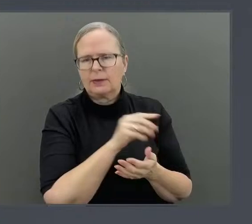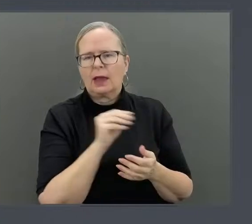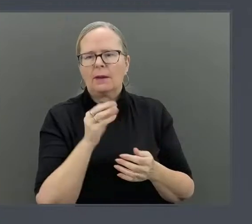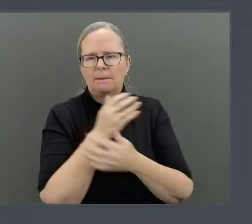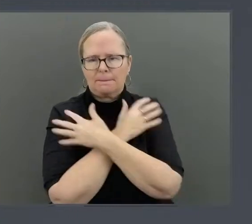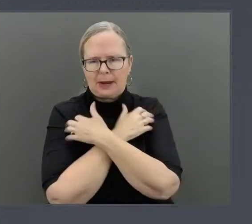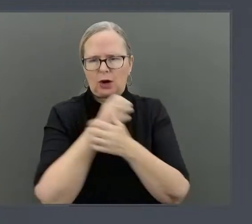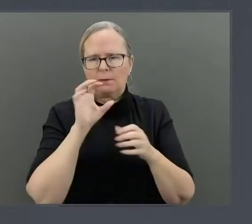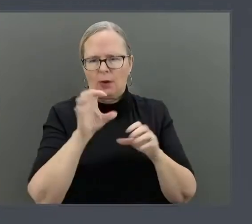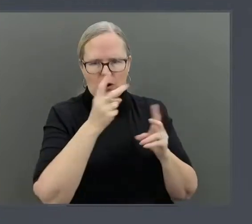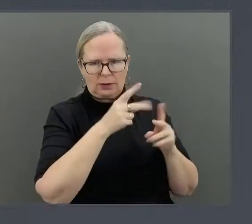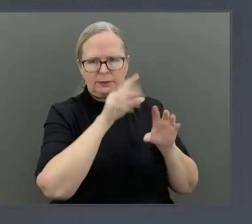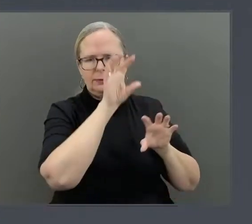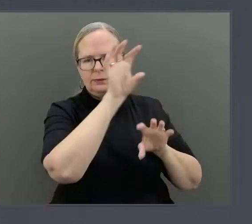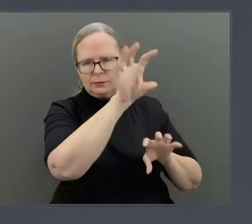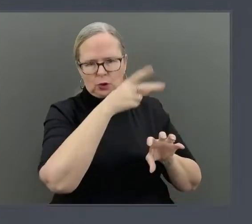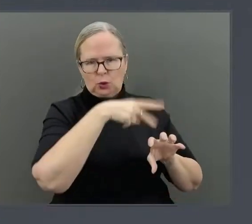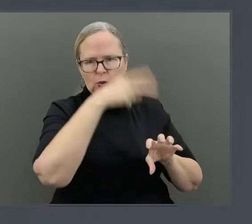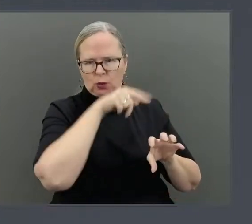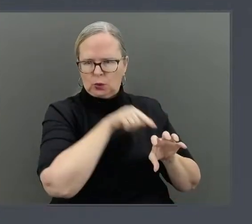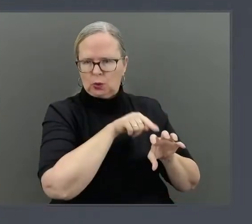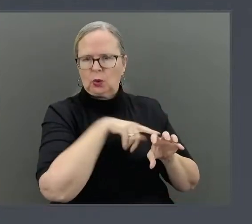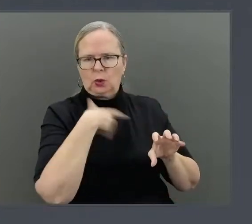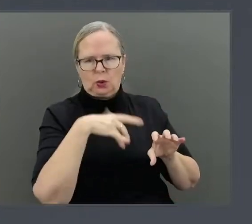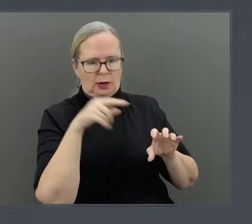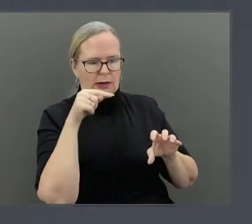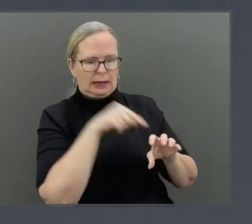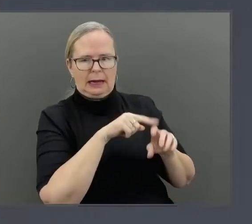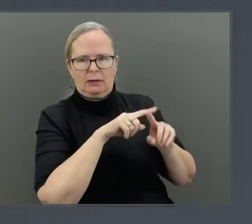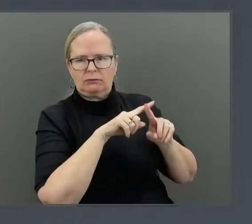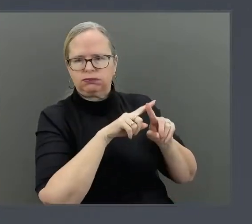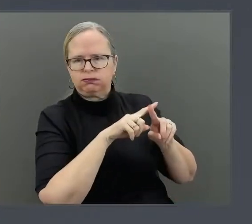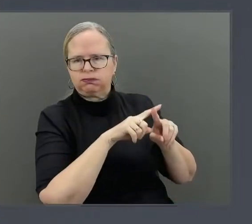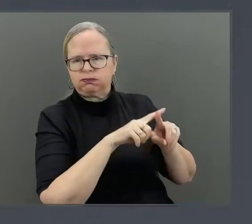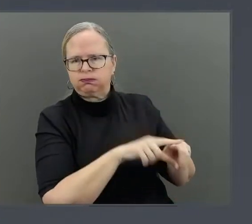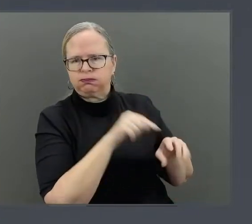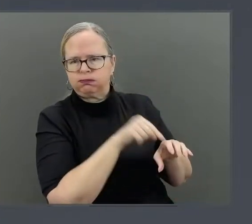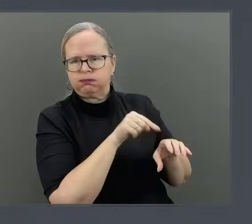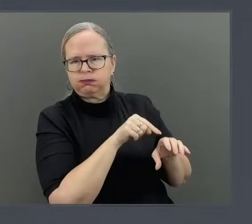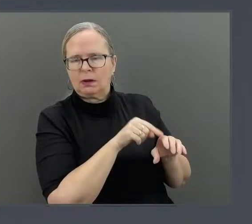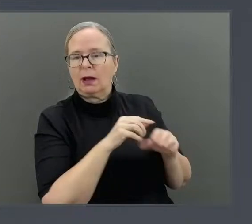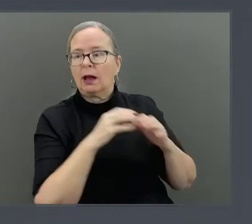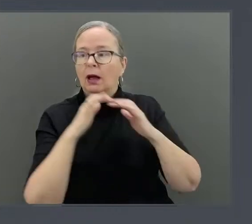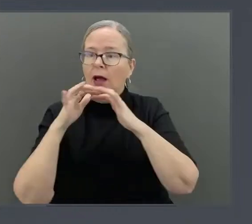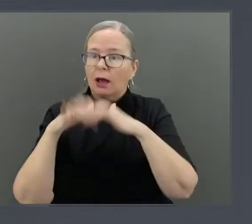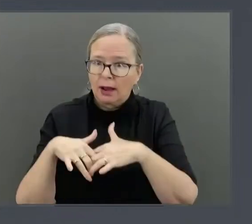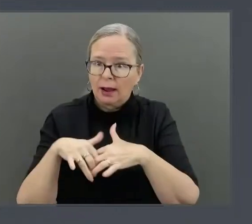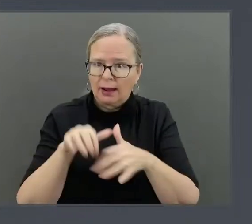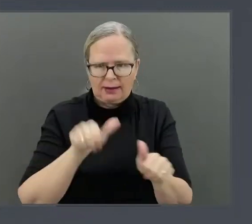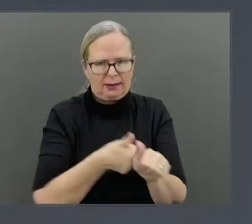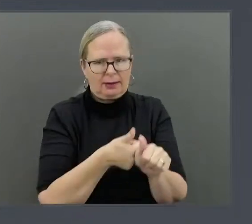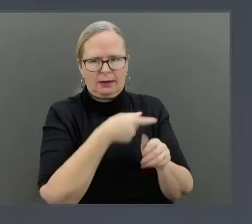part of the city's water redundancy system this plant combined with rerouted FL flows of water